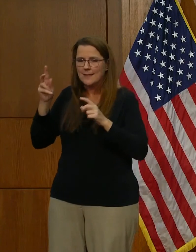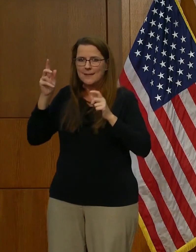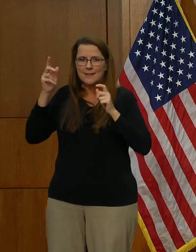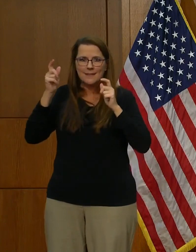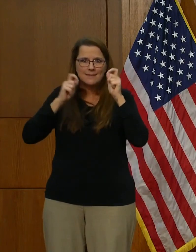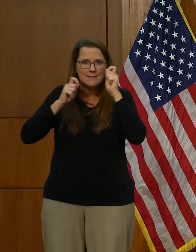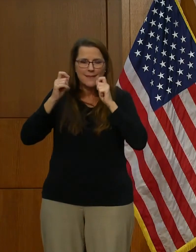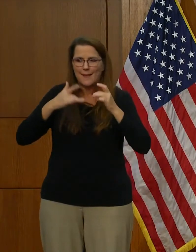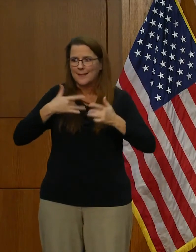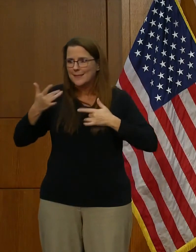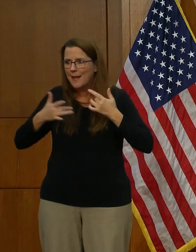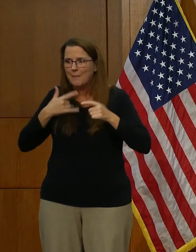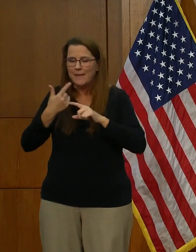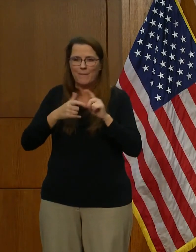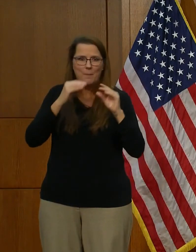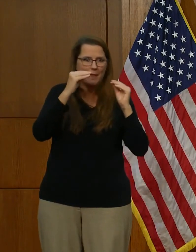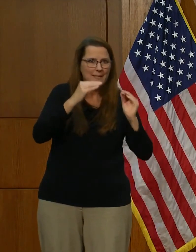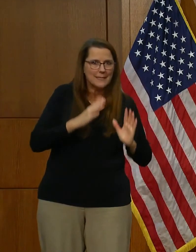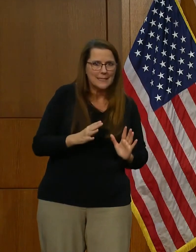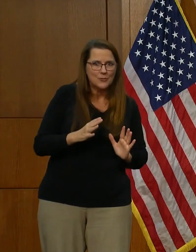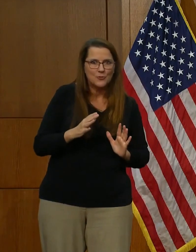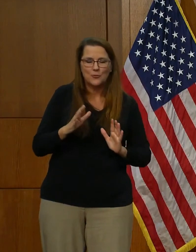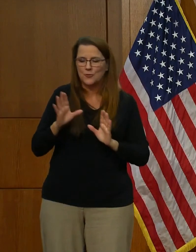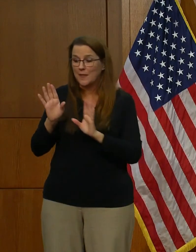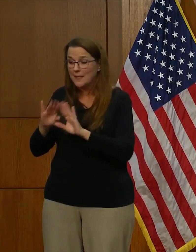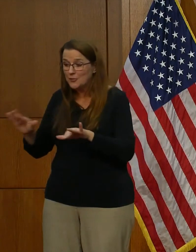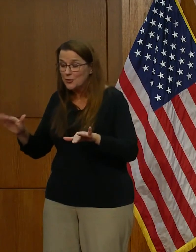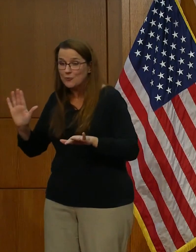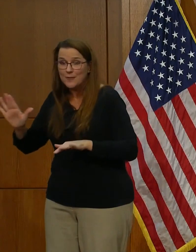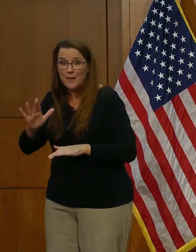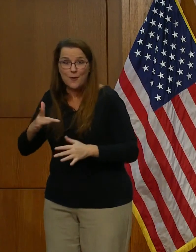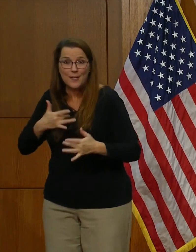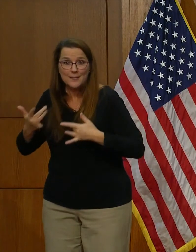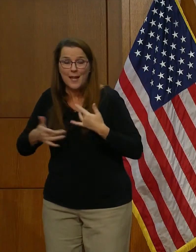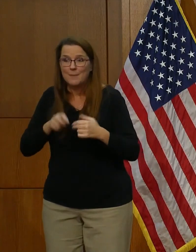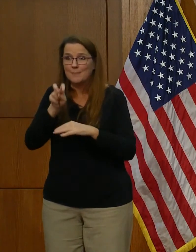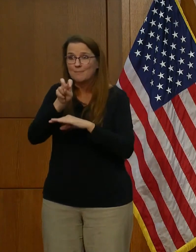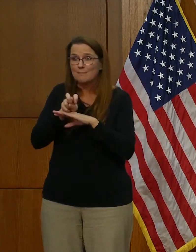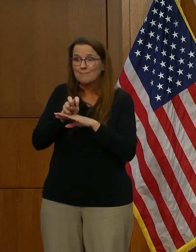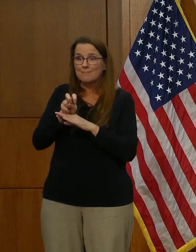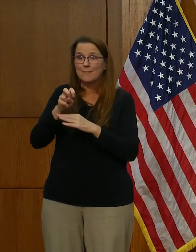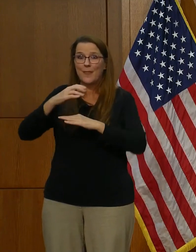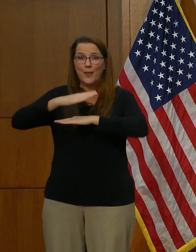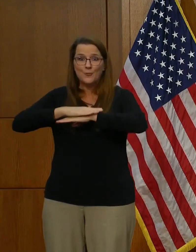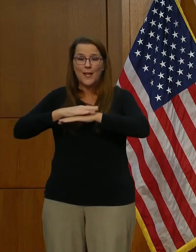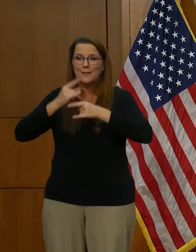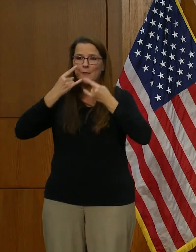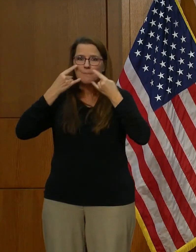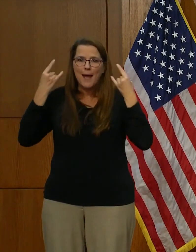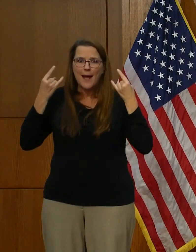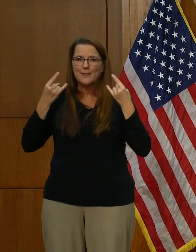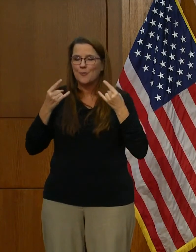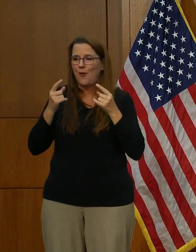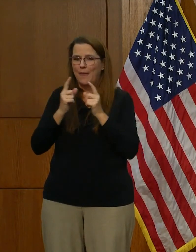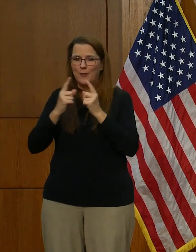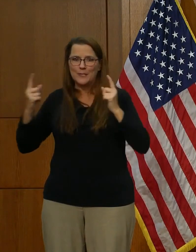GO INTO THESE CLASSROOMS AND I SEE THE EXCITEMENT FROM OUR TEACHERS. THE EXCITEMENT FROM